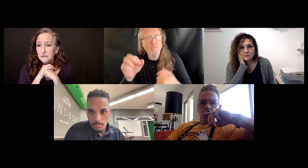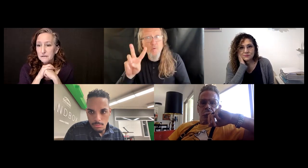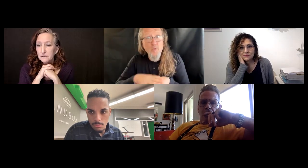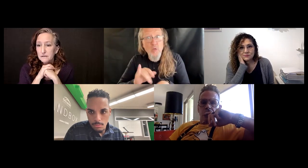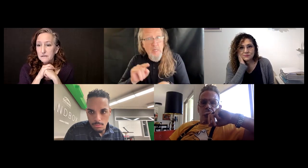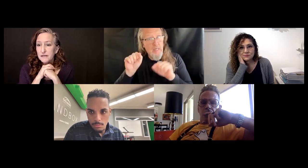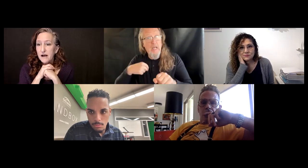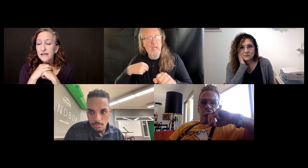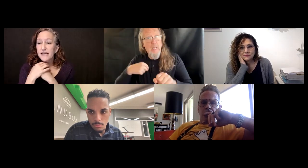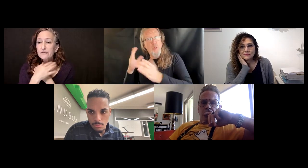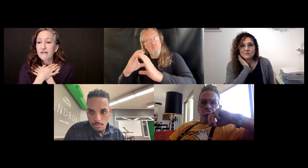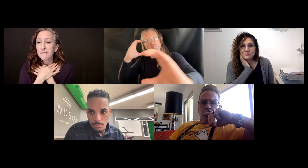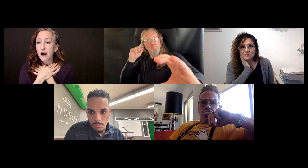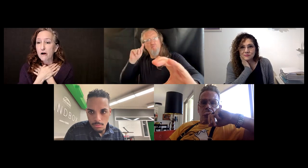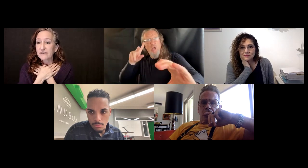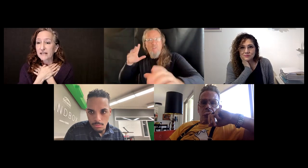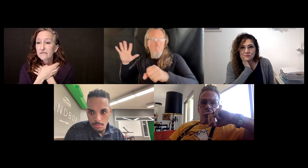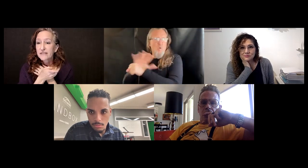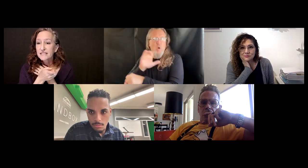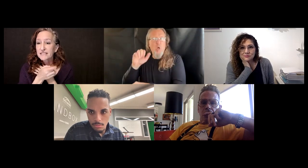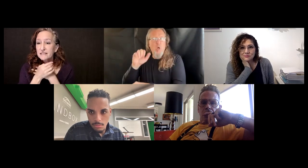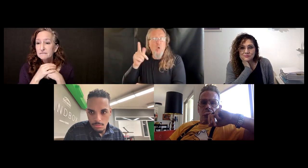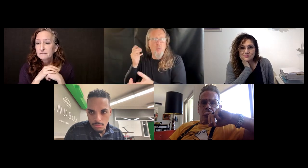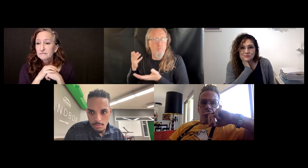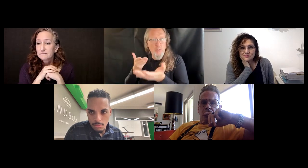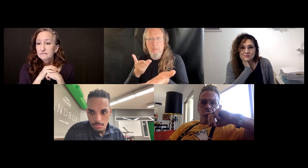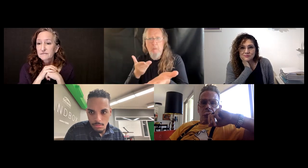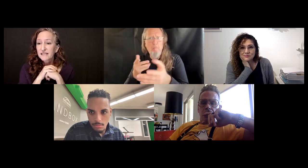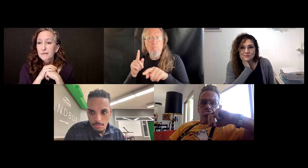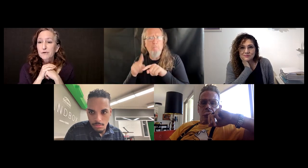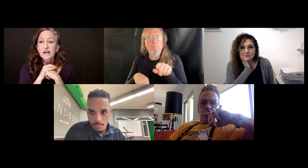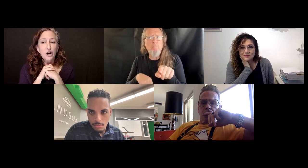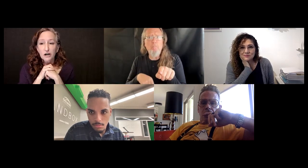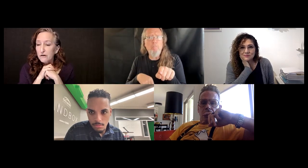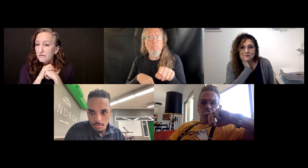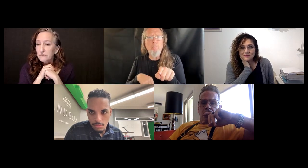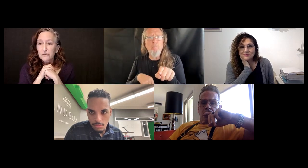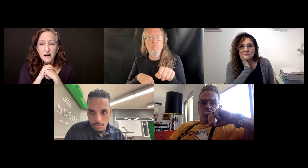Now, can I drive my RV over this? Can I bring a cargo truck over this?